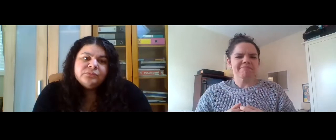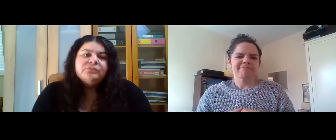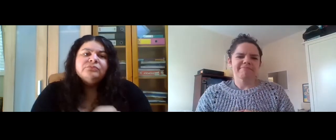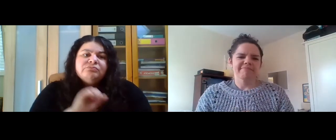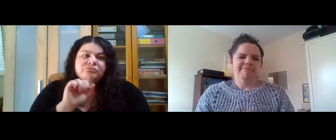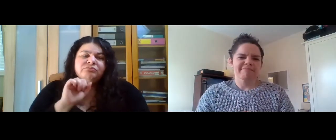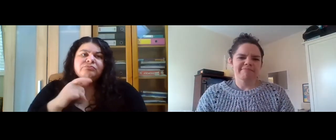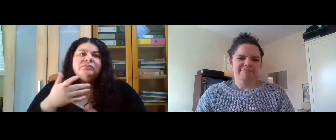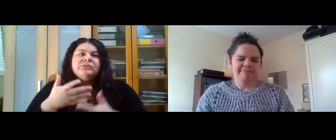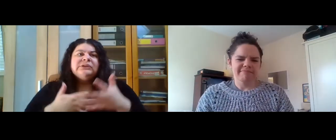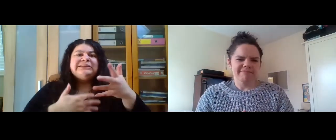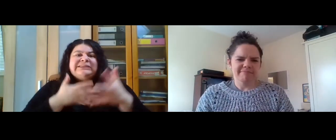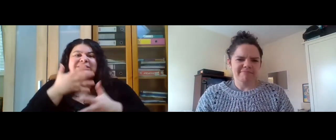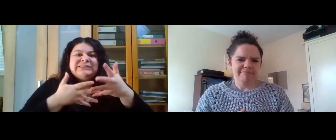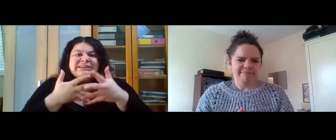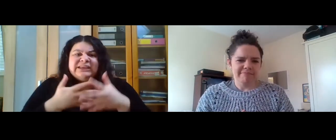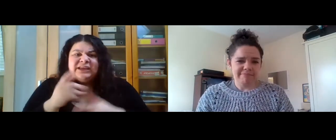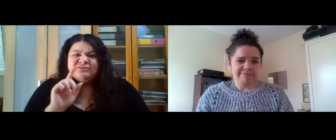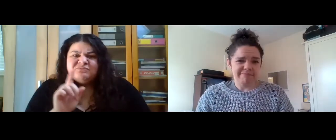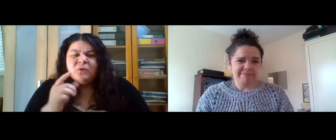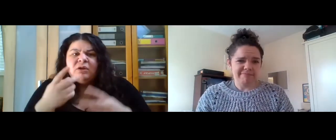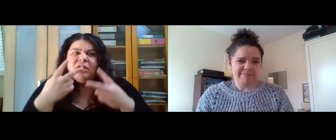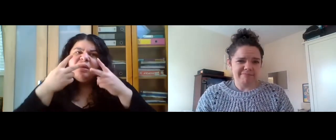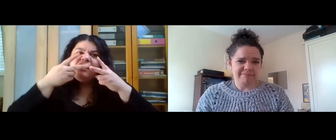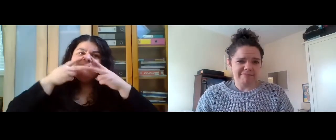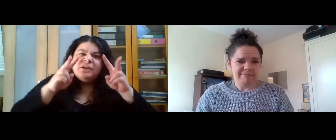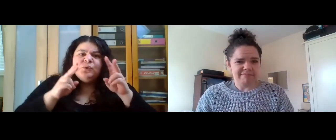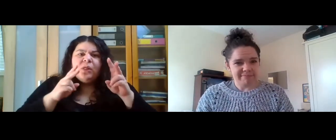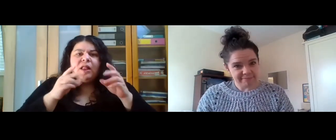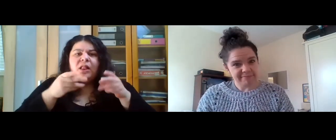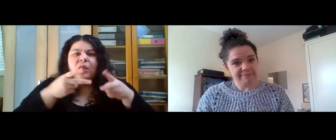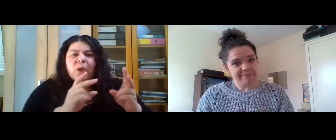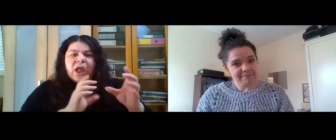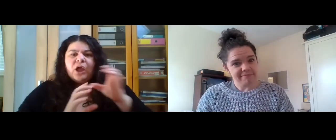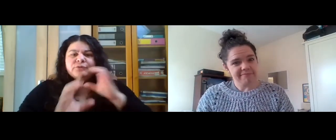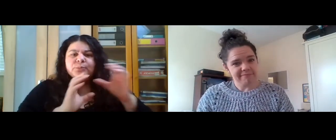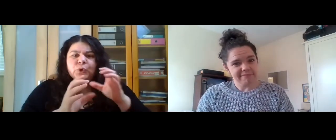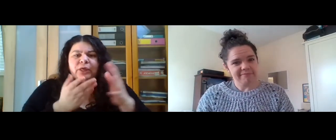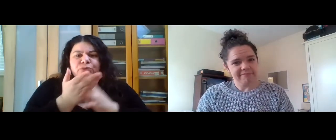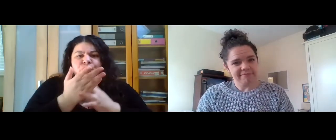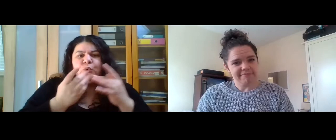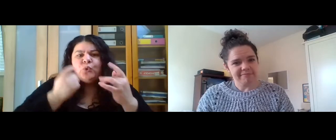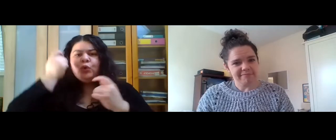Sign language is a visual method of communication.